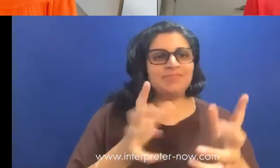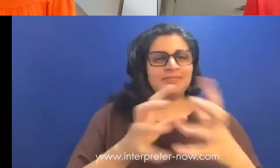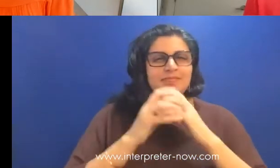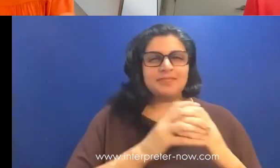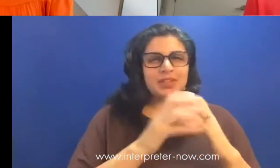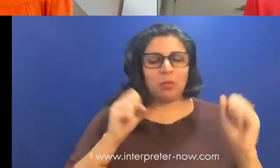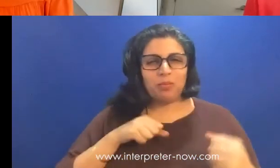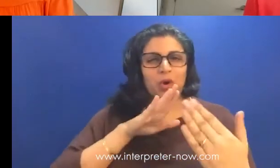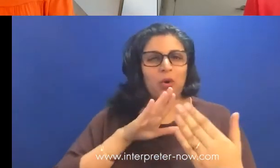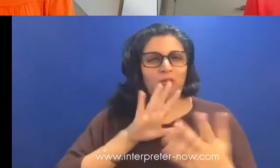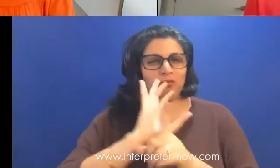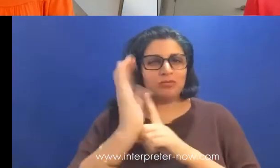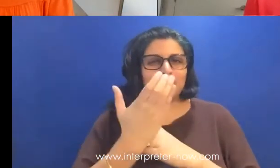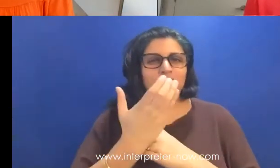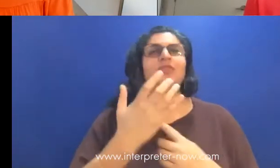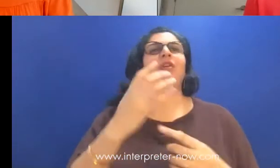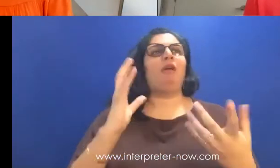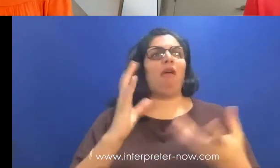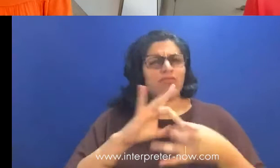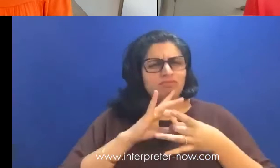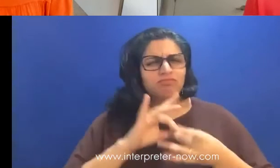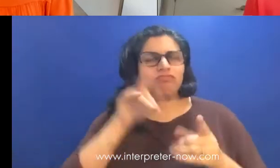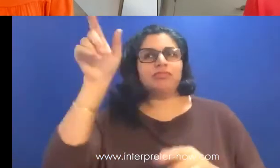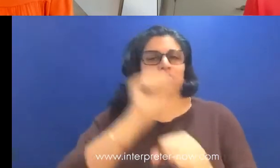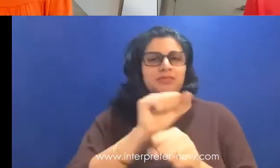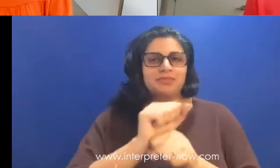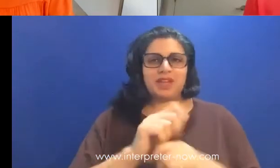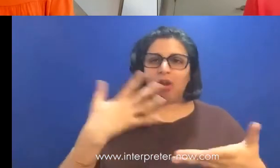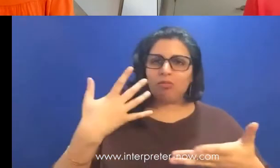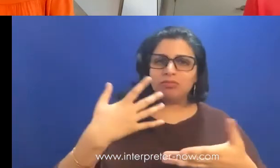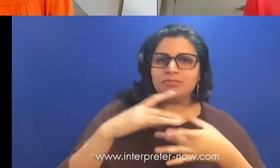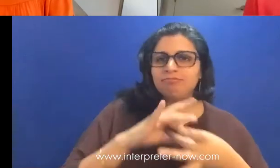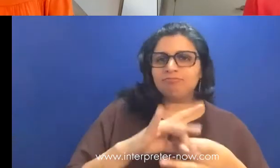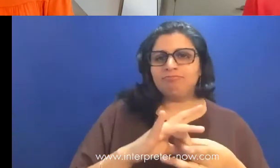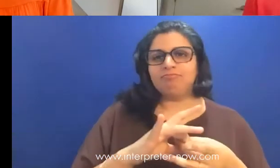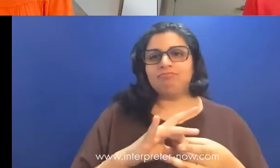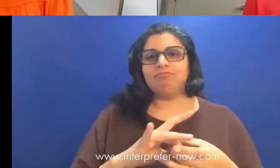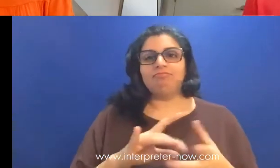We'll be discussing together how we develop an inclusive mindset, build empathy, and center